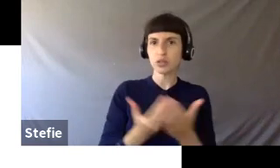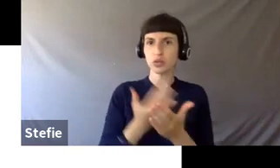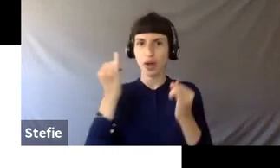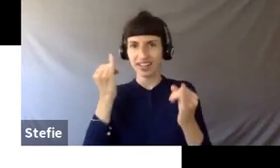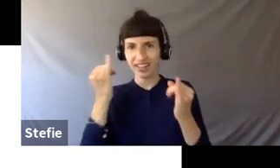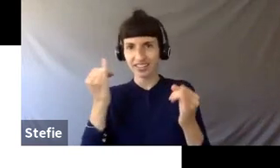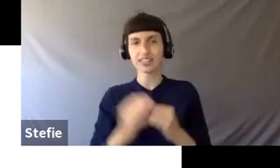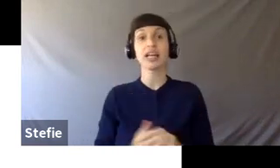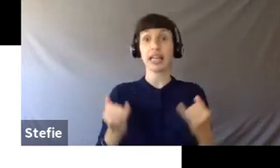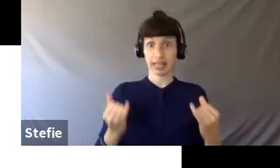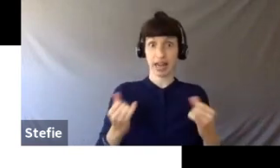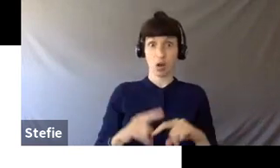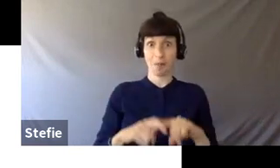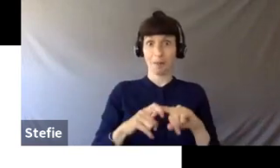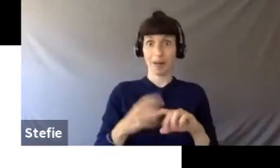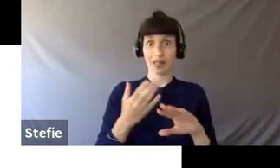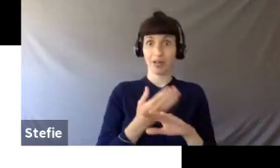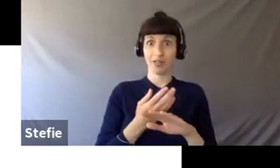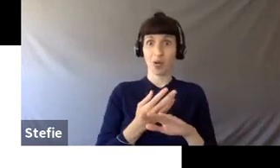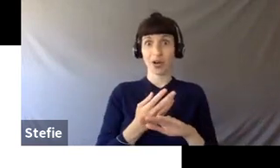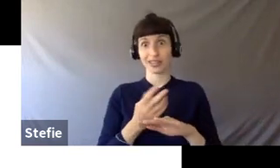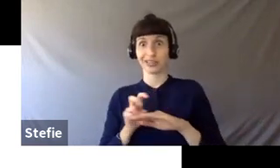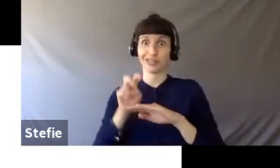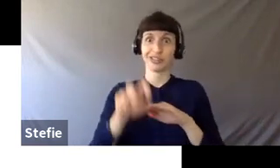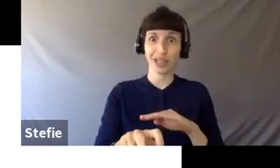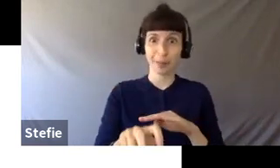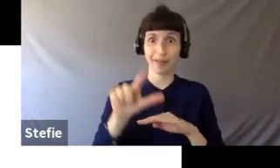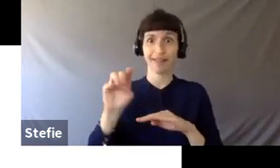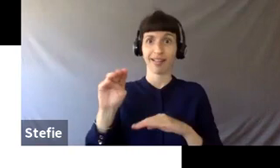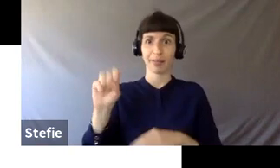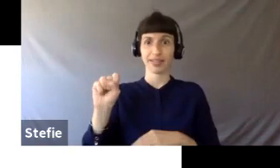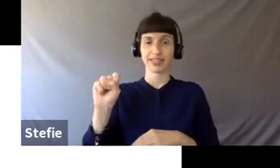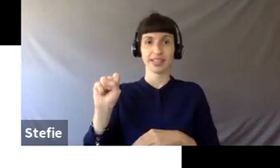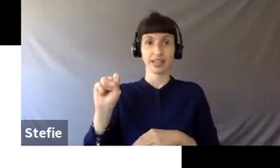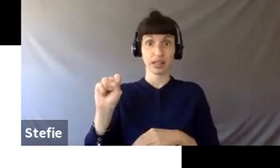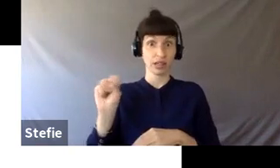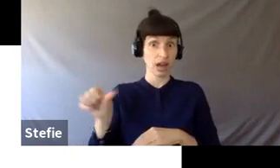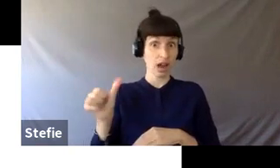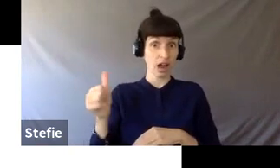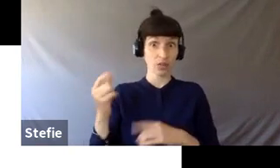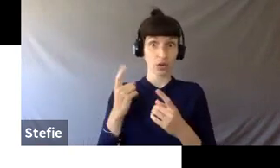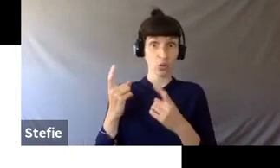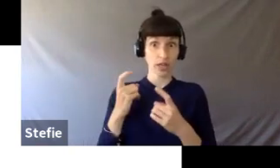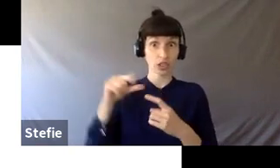Once again collaboration and we should be open to exploring new ideas.